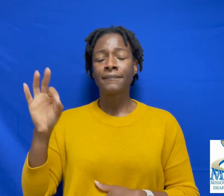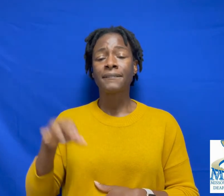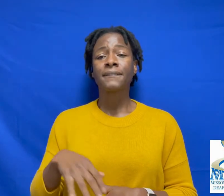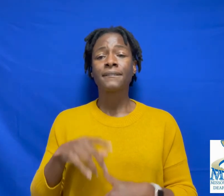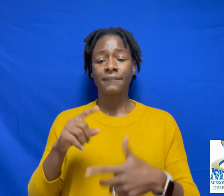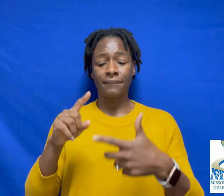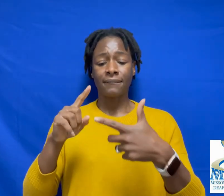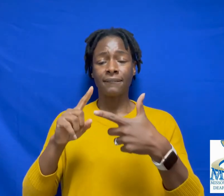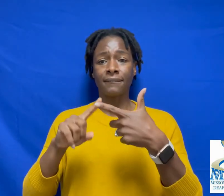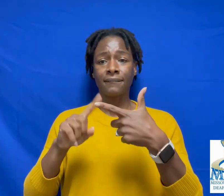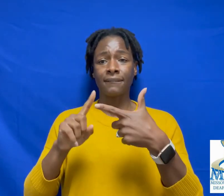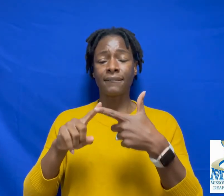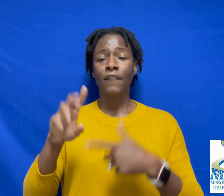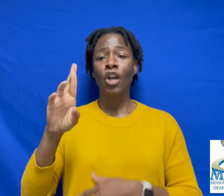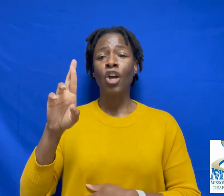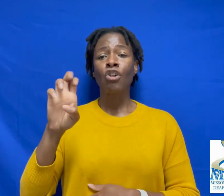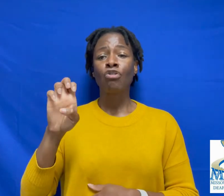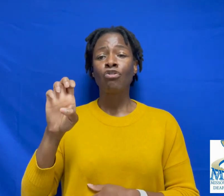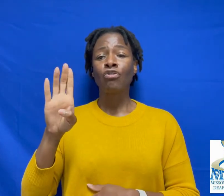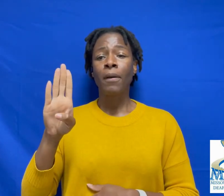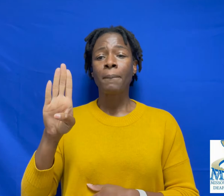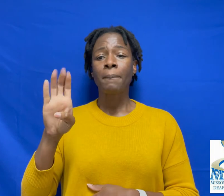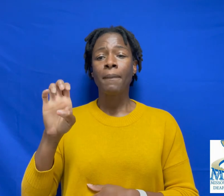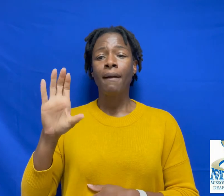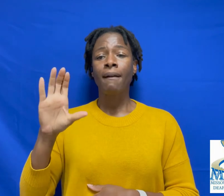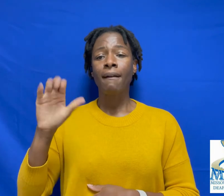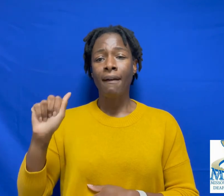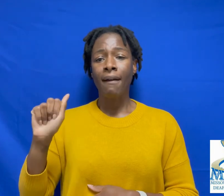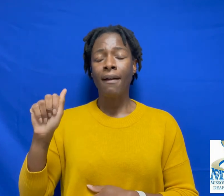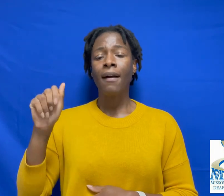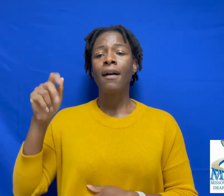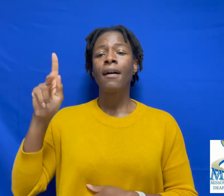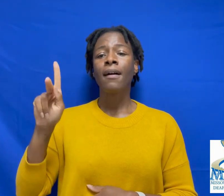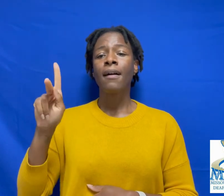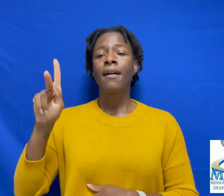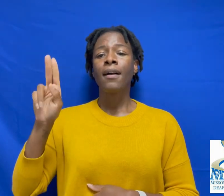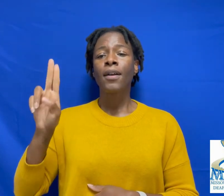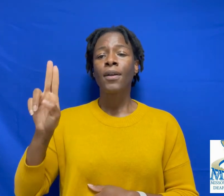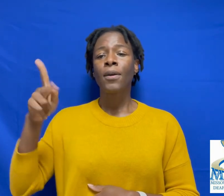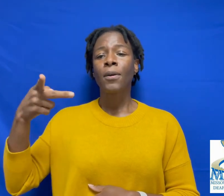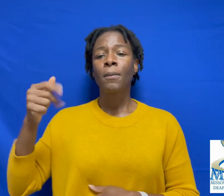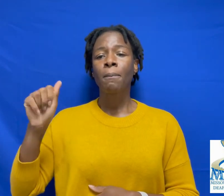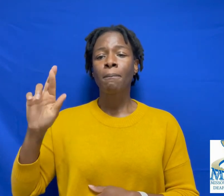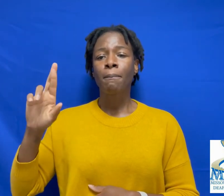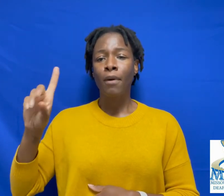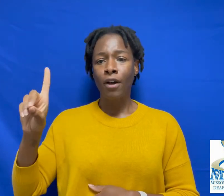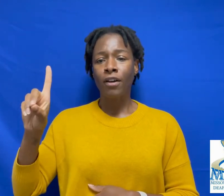Rebecca Rupard